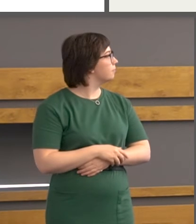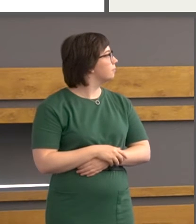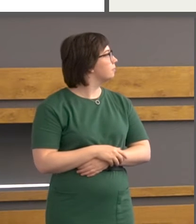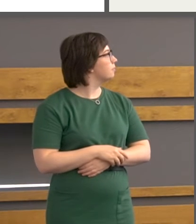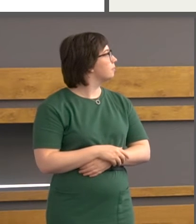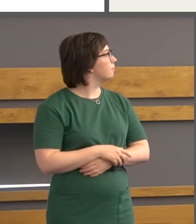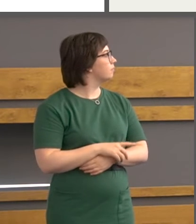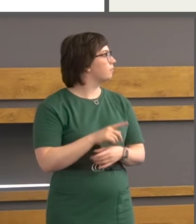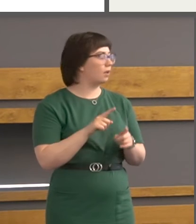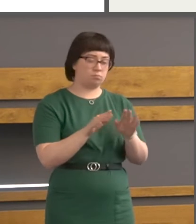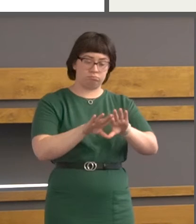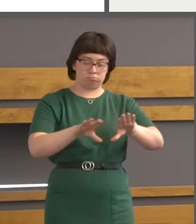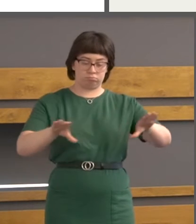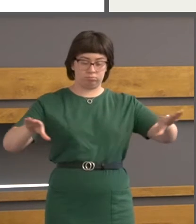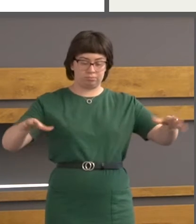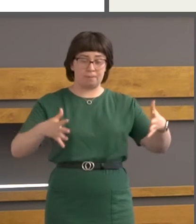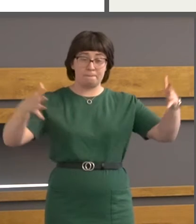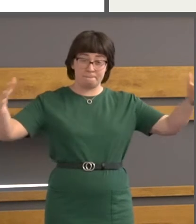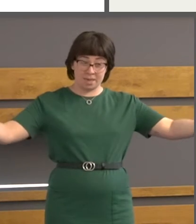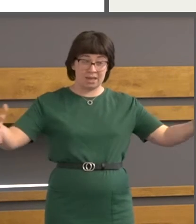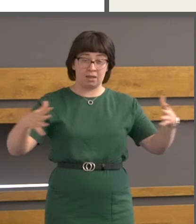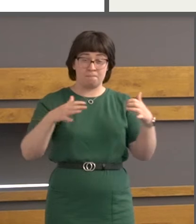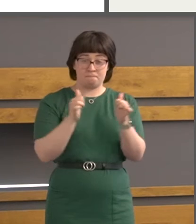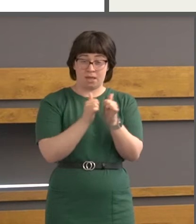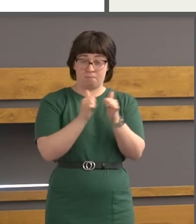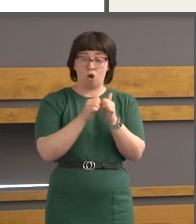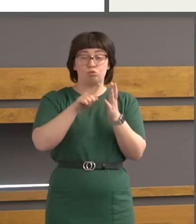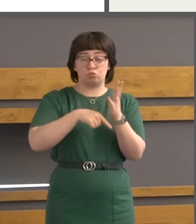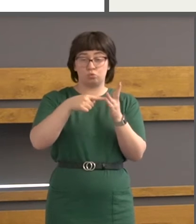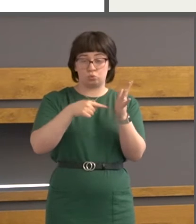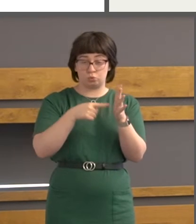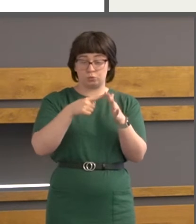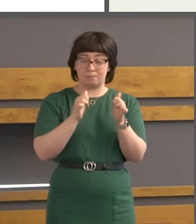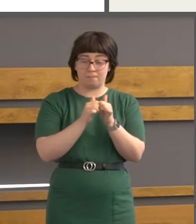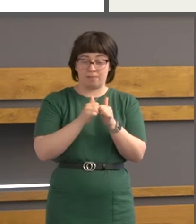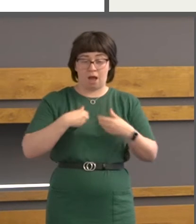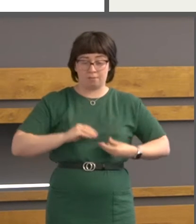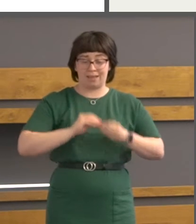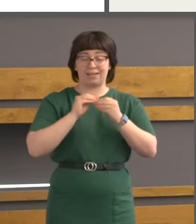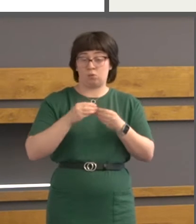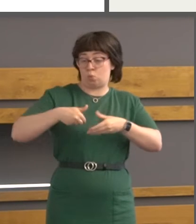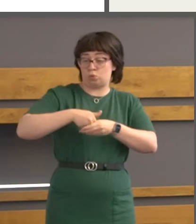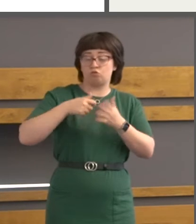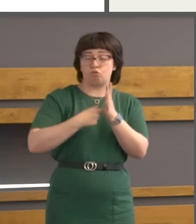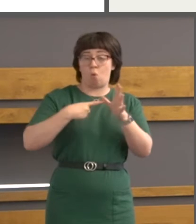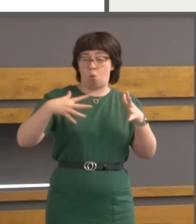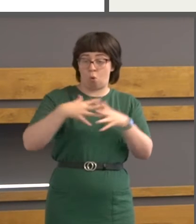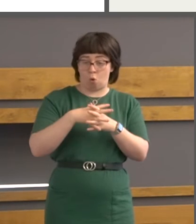and they're sitting on a large sheet of handmade jute paper that also has embedded raw jute and dyed pigment pulp.